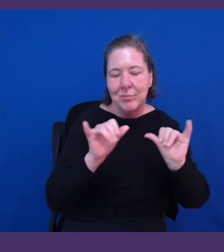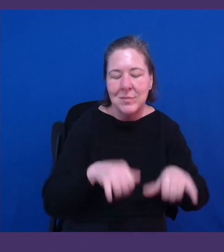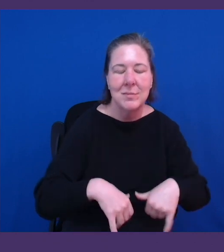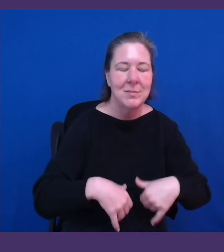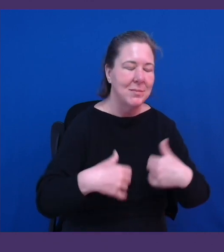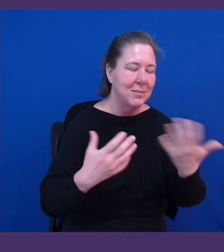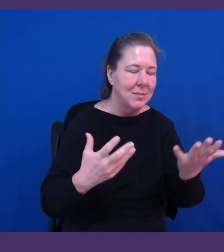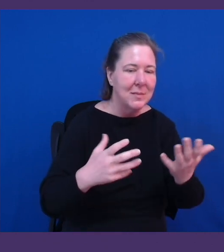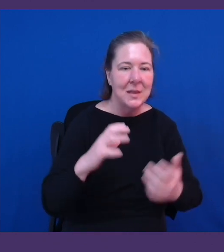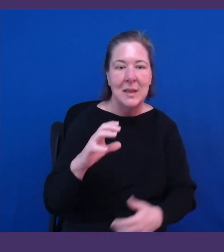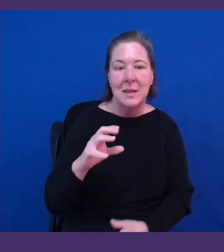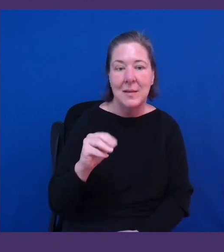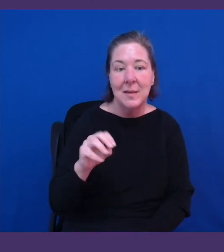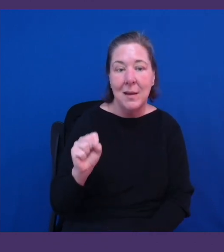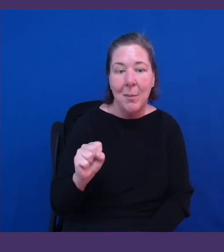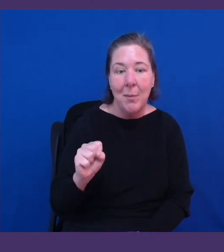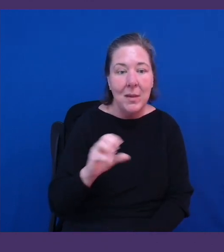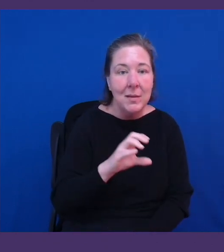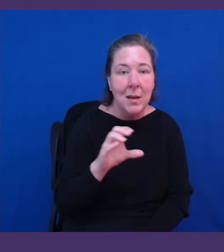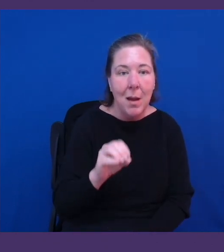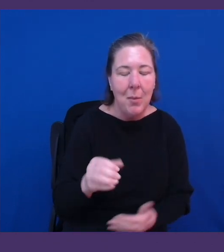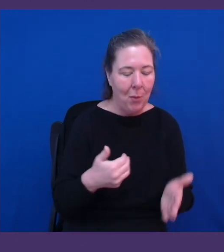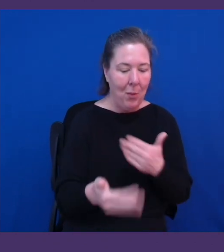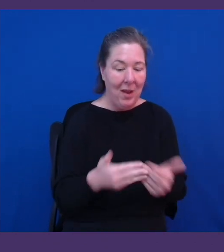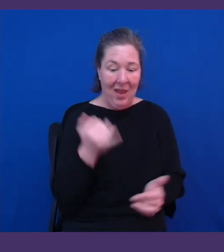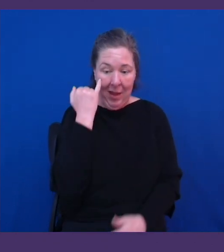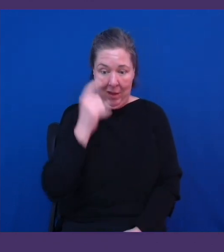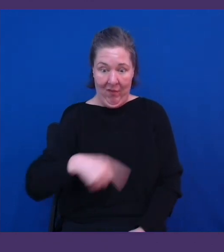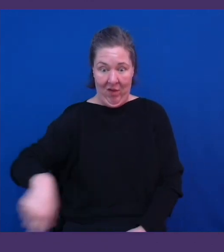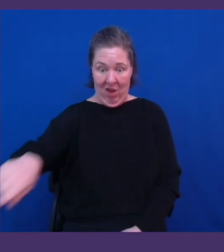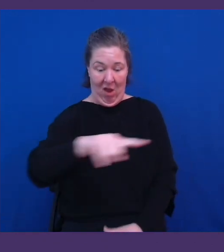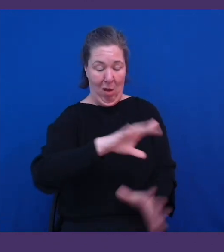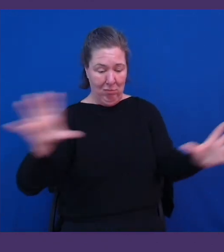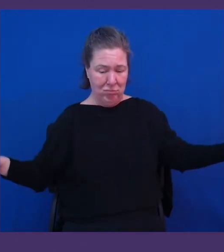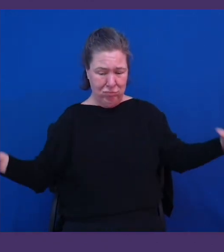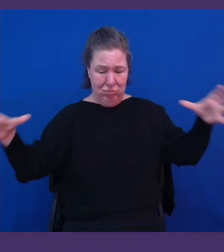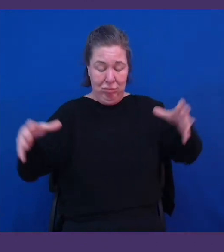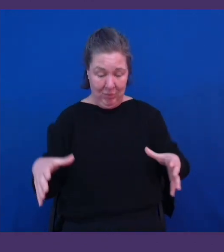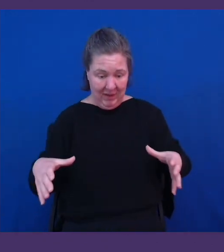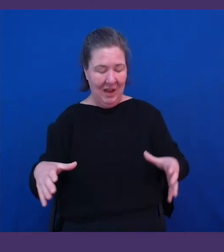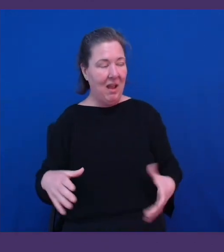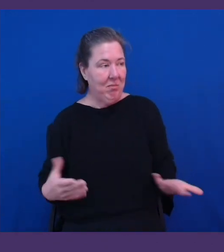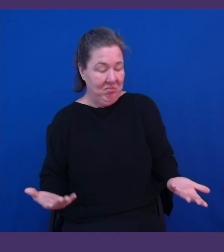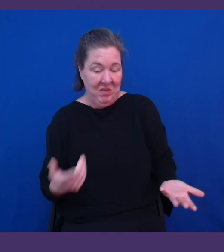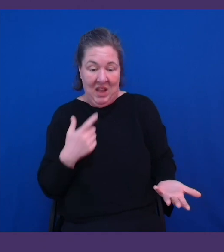companies or whatever, if you all could come together and say, "Hey, it should be much more cumbersome